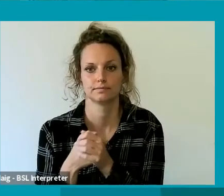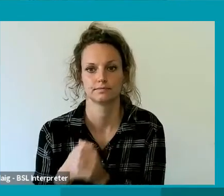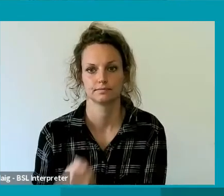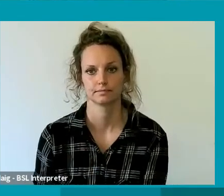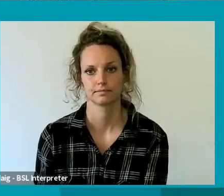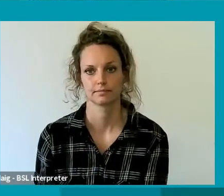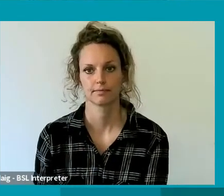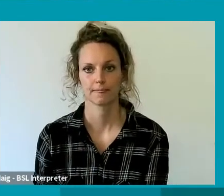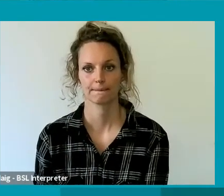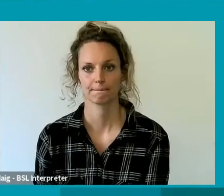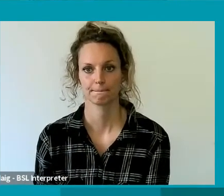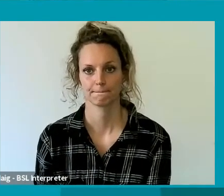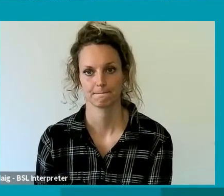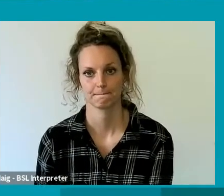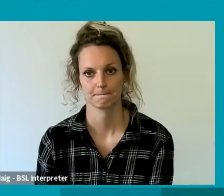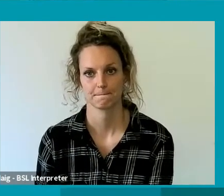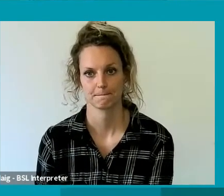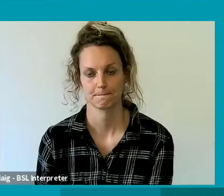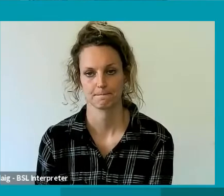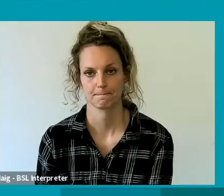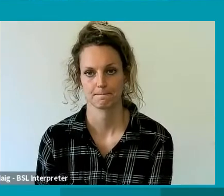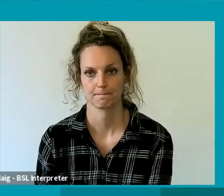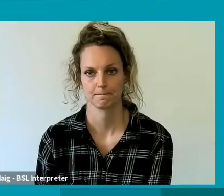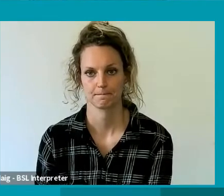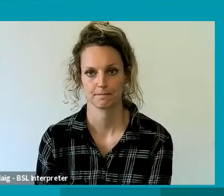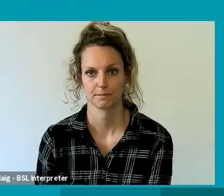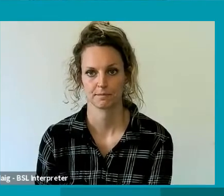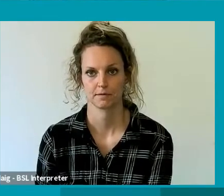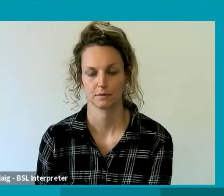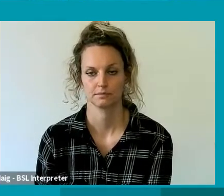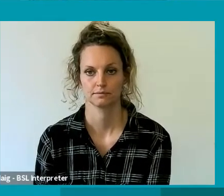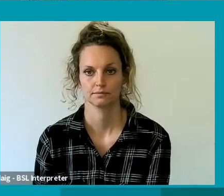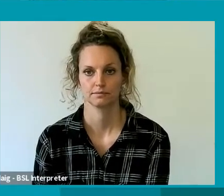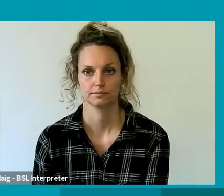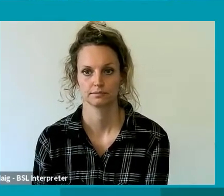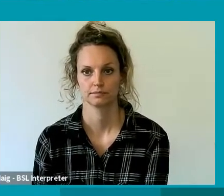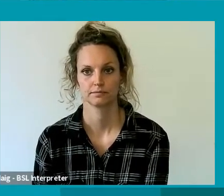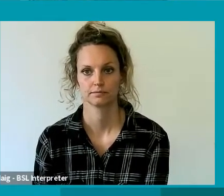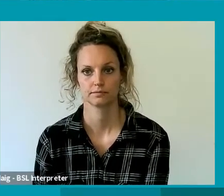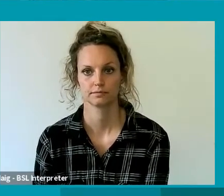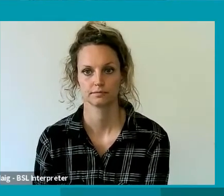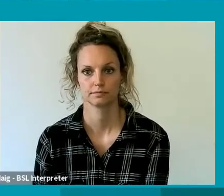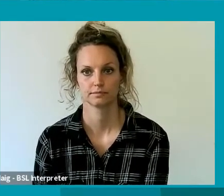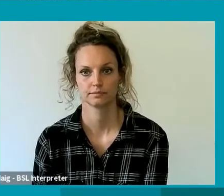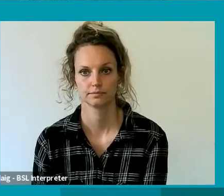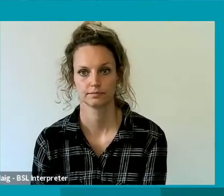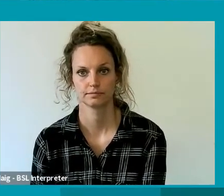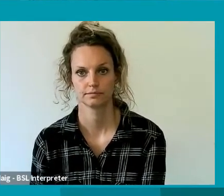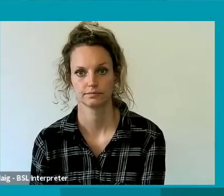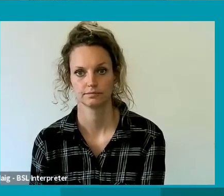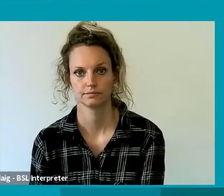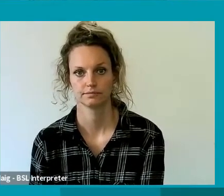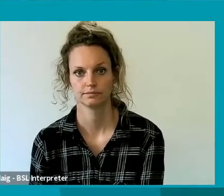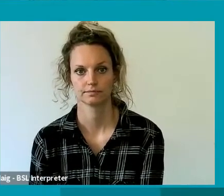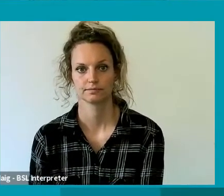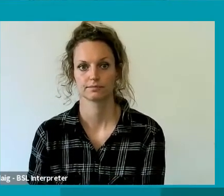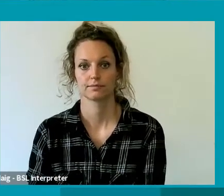OK, so you can use because LinkedIn will default to whatever your current job is.